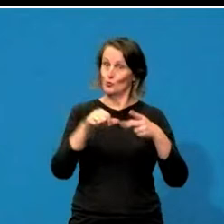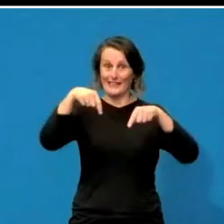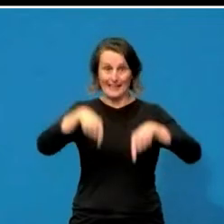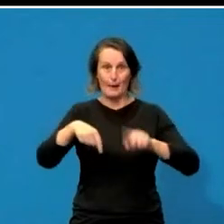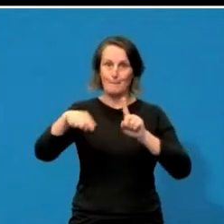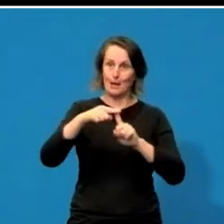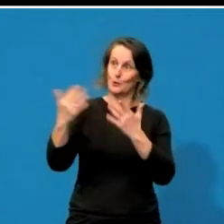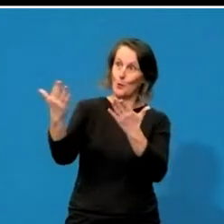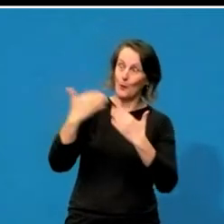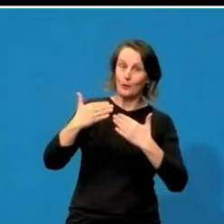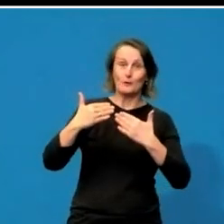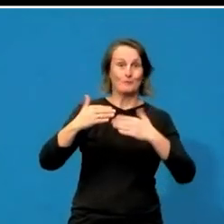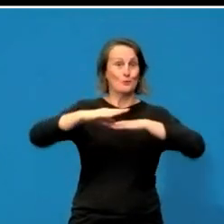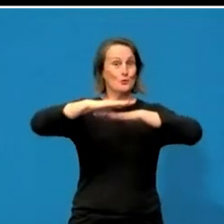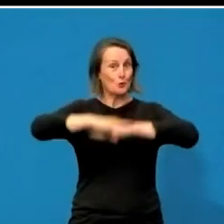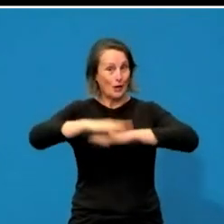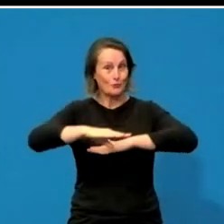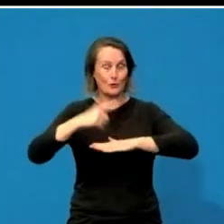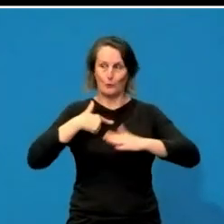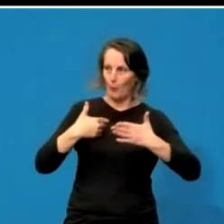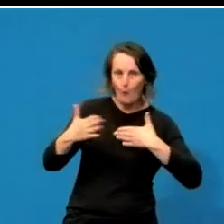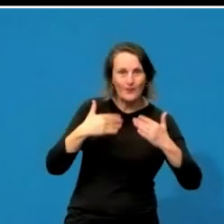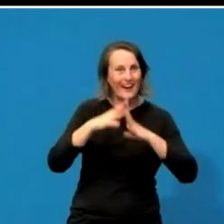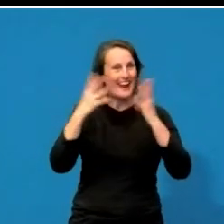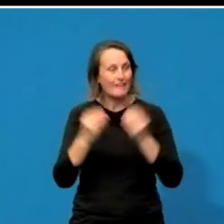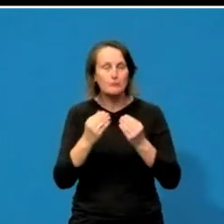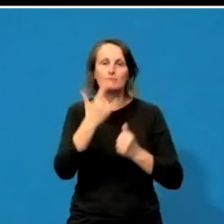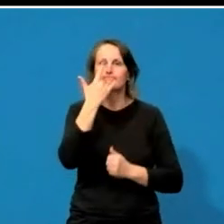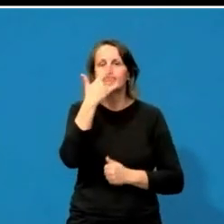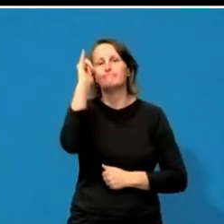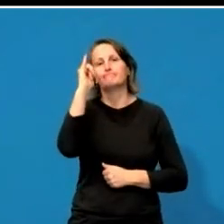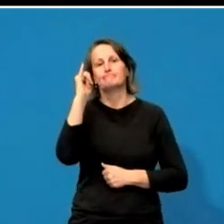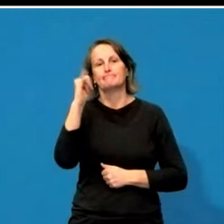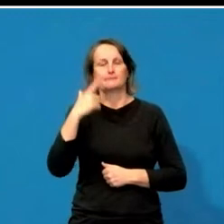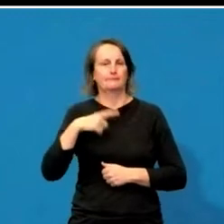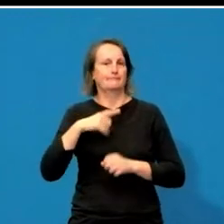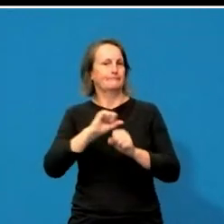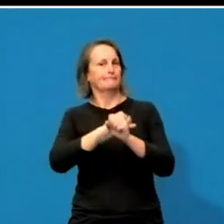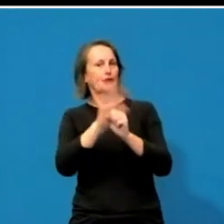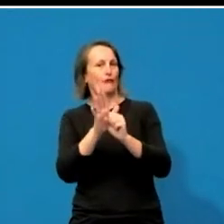well advanced when we had to alter our plans because of the restrictions relating to